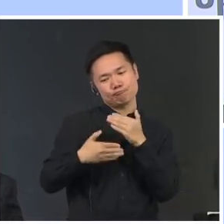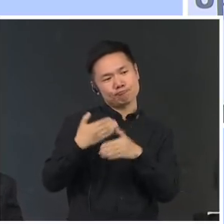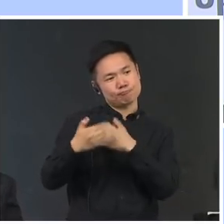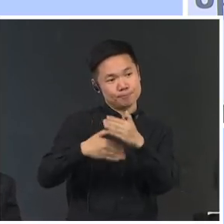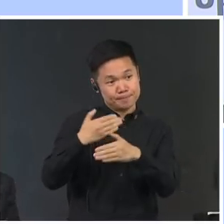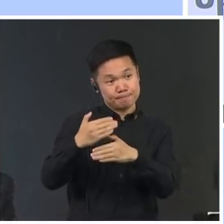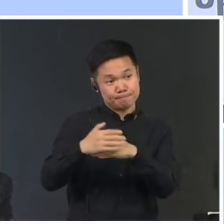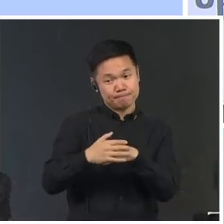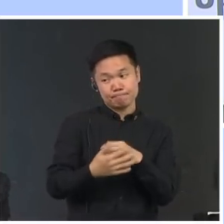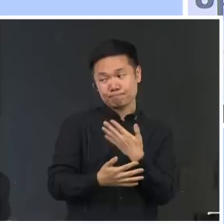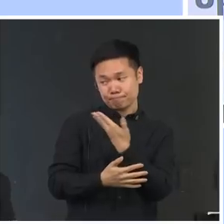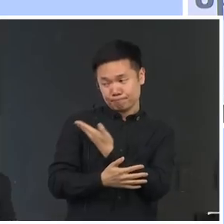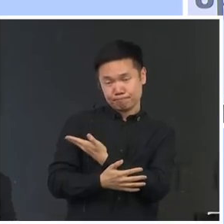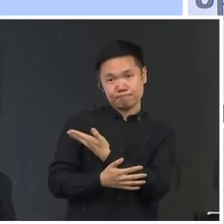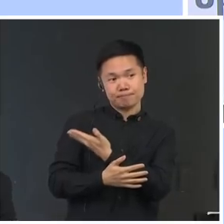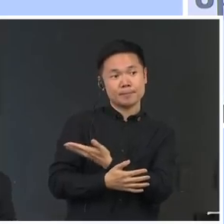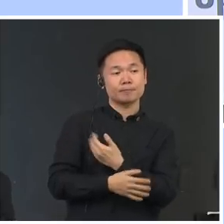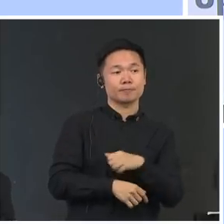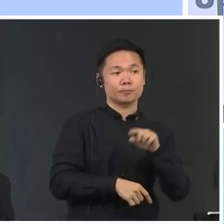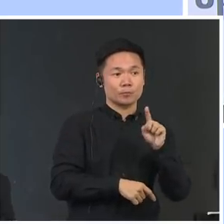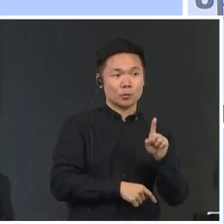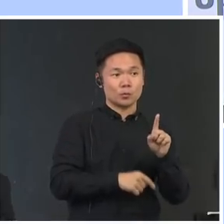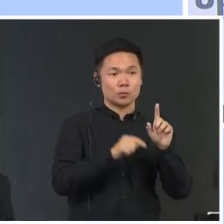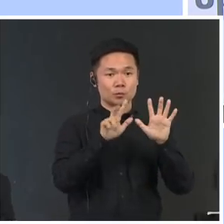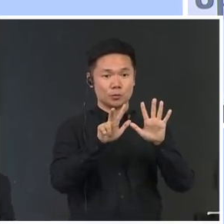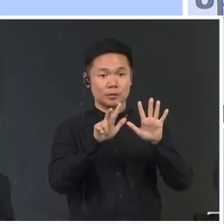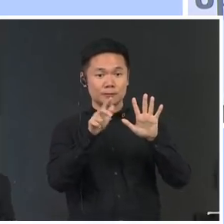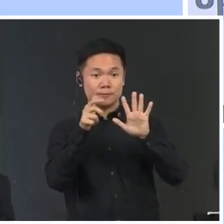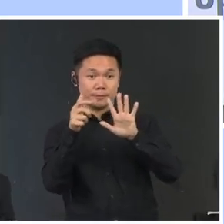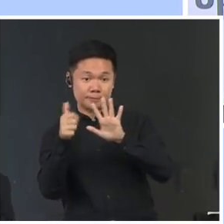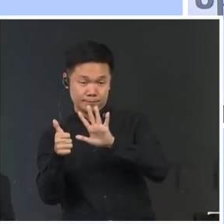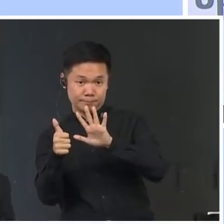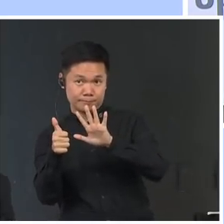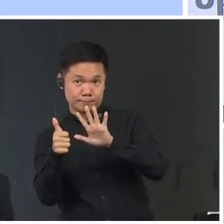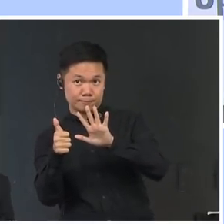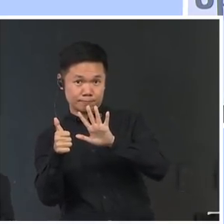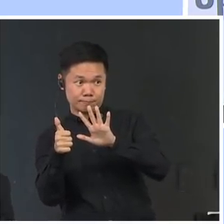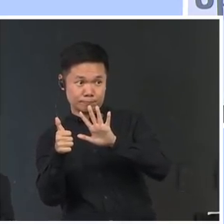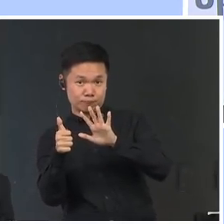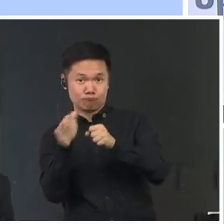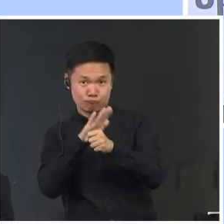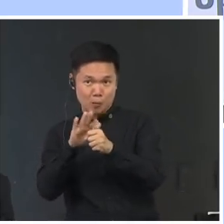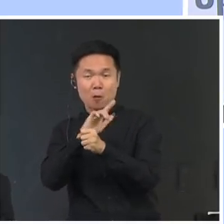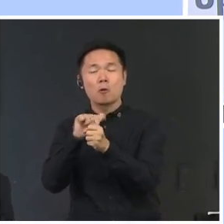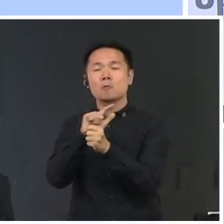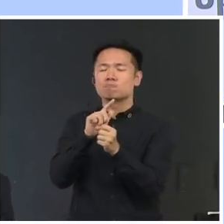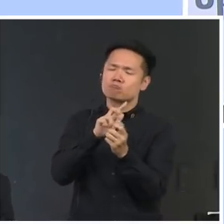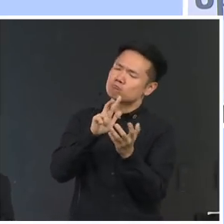Currently, as you see here, the sign language audiences have been established